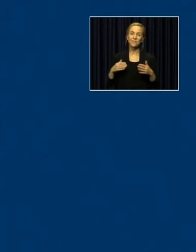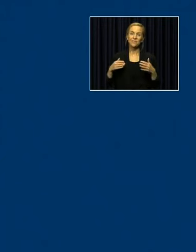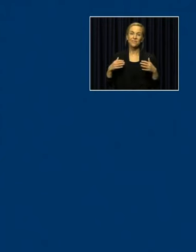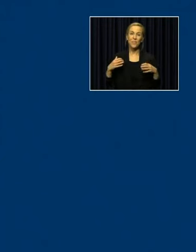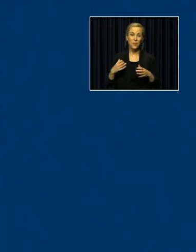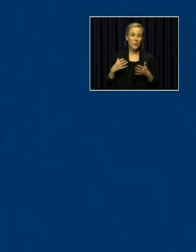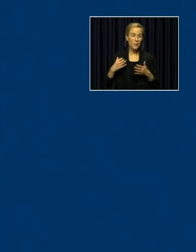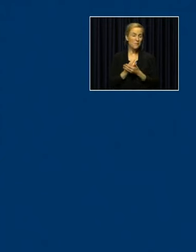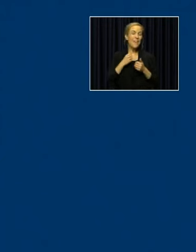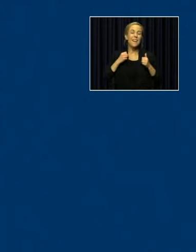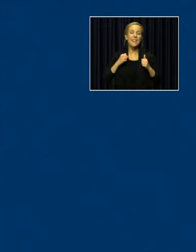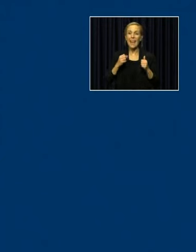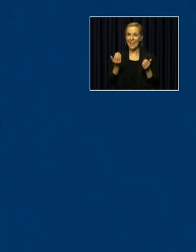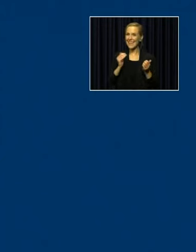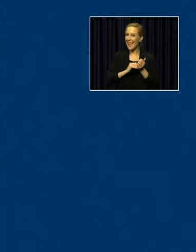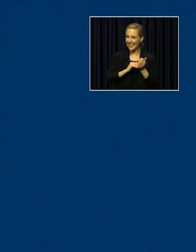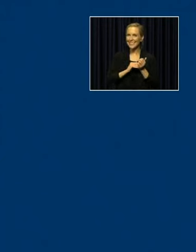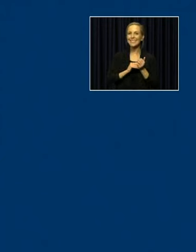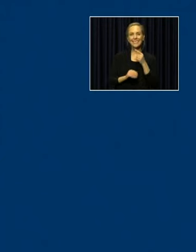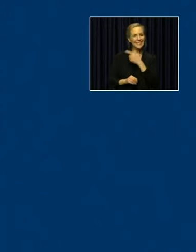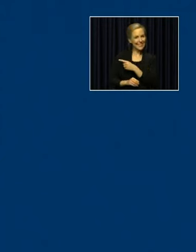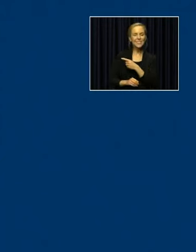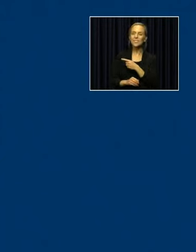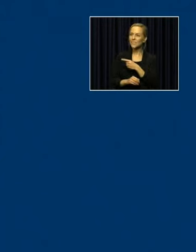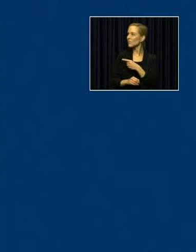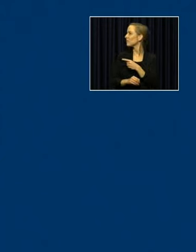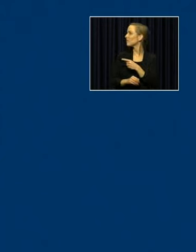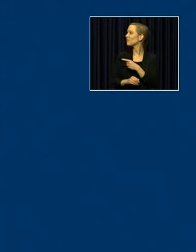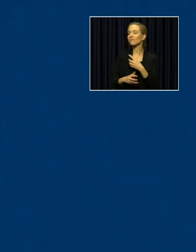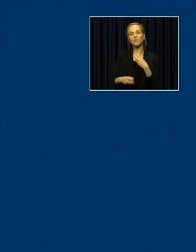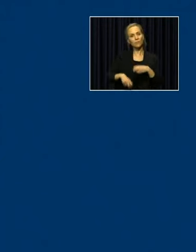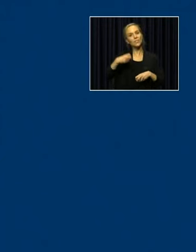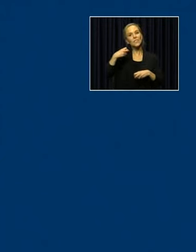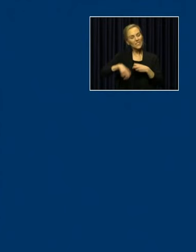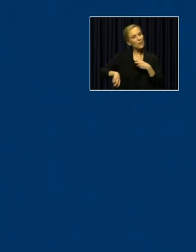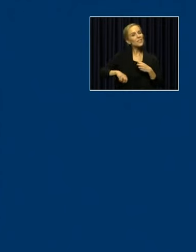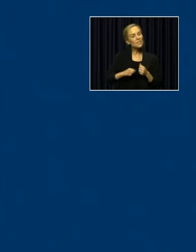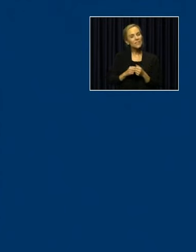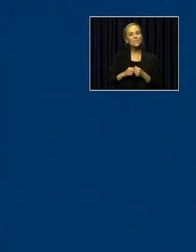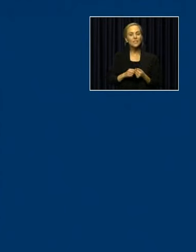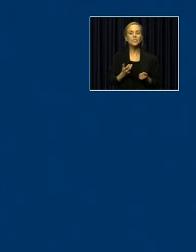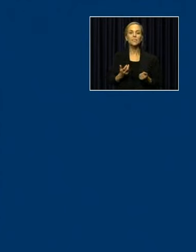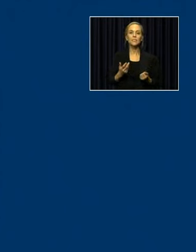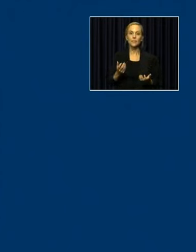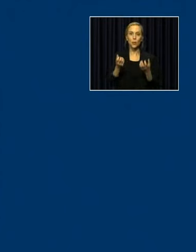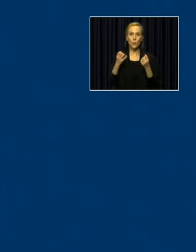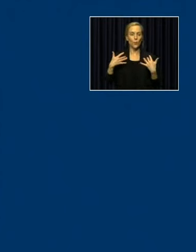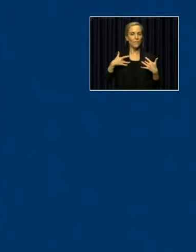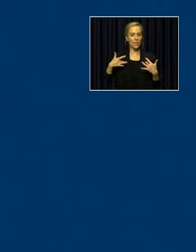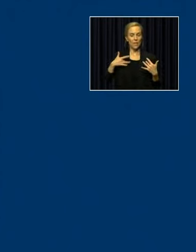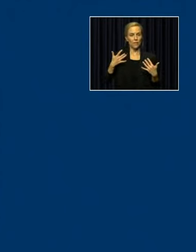BEEN MOMENTS AND CONVERSATIONS THAT I'VE HAD WITH MY KIDS THAT I INNOVATOR EVER NEVER THOUGHT